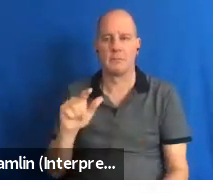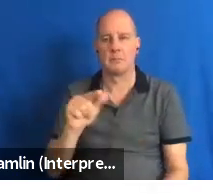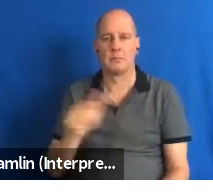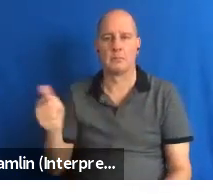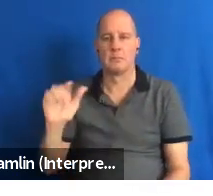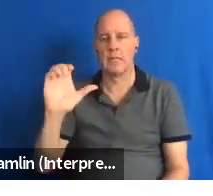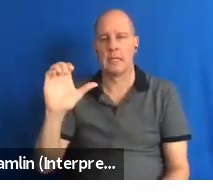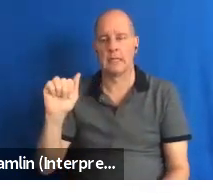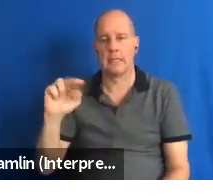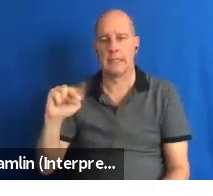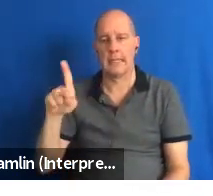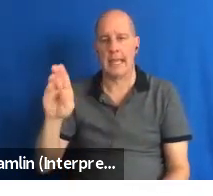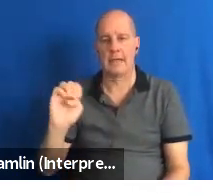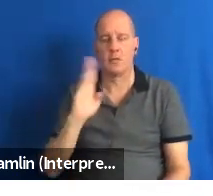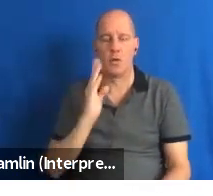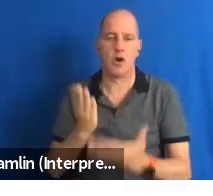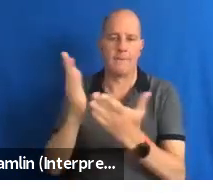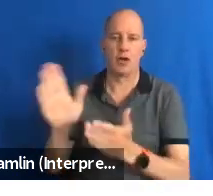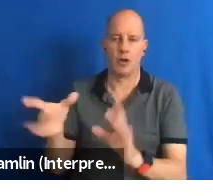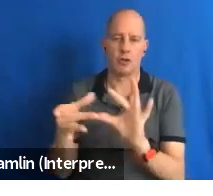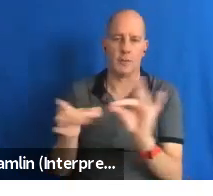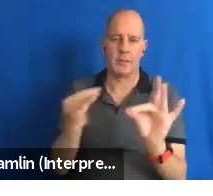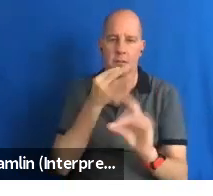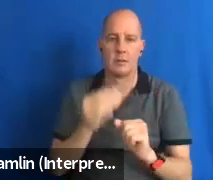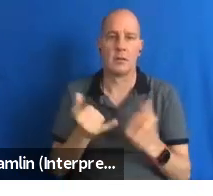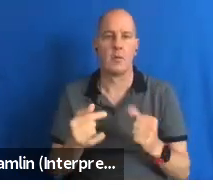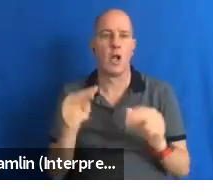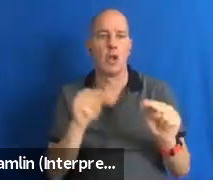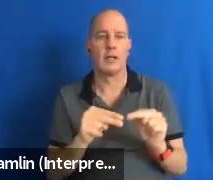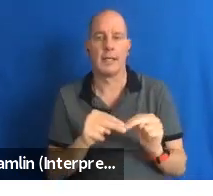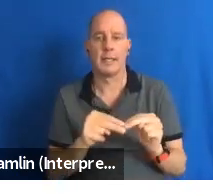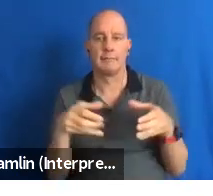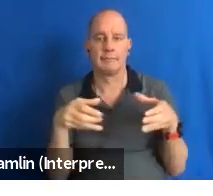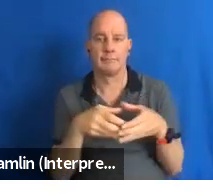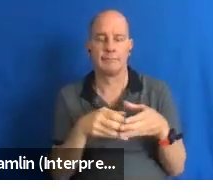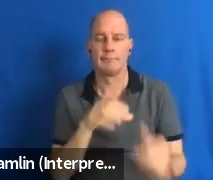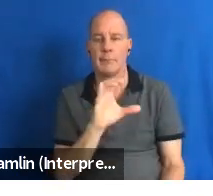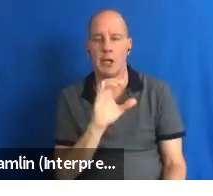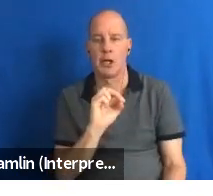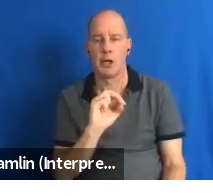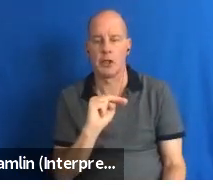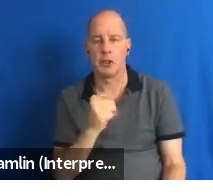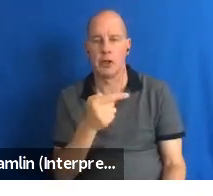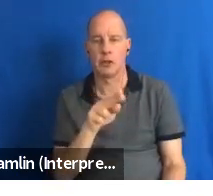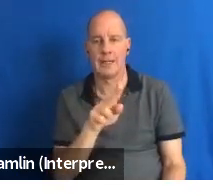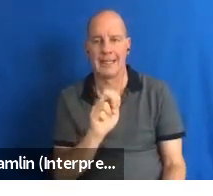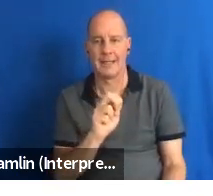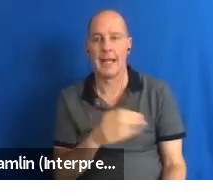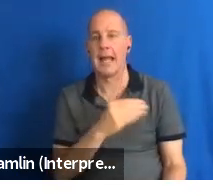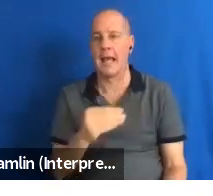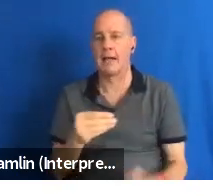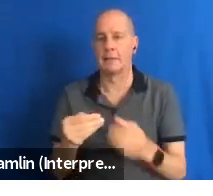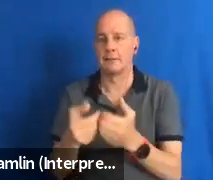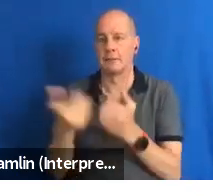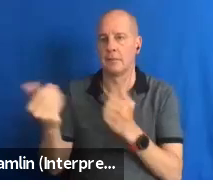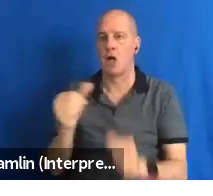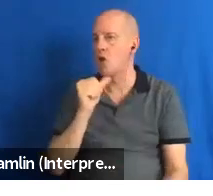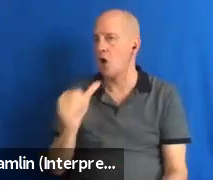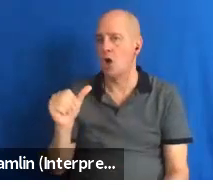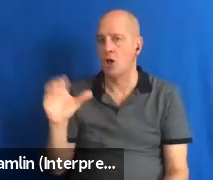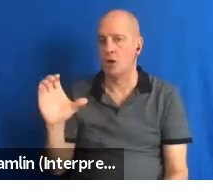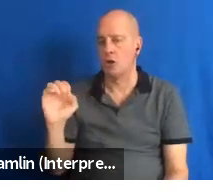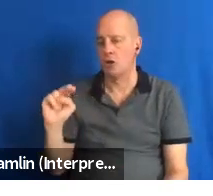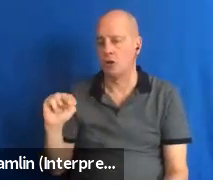been focusing on is congregate and non congregate shelters. FEMA has been make extensive efforts not